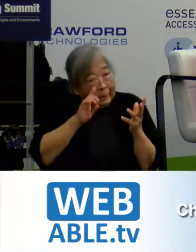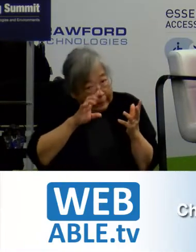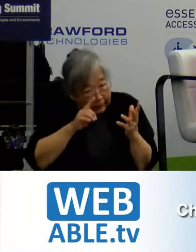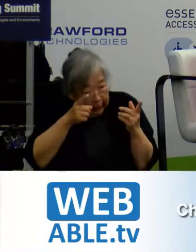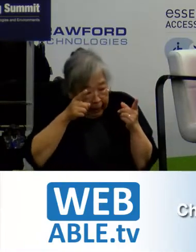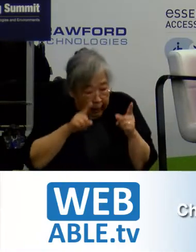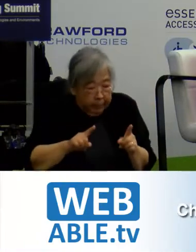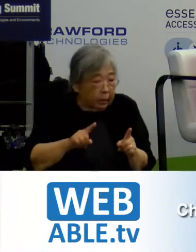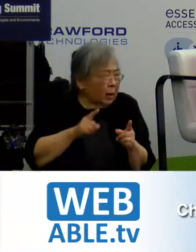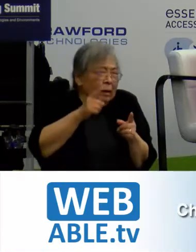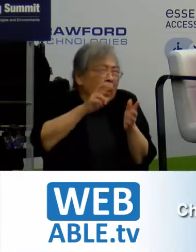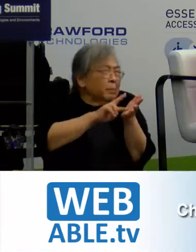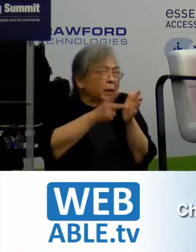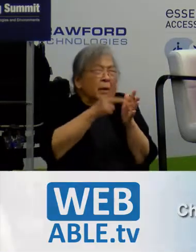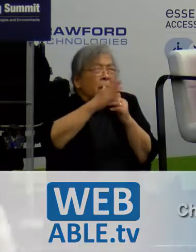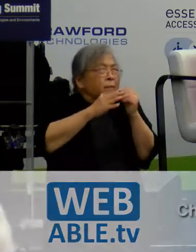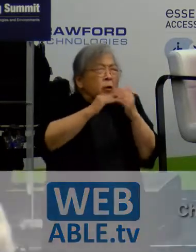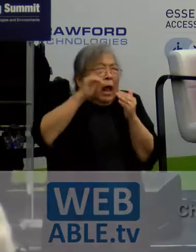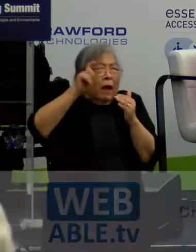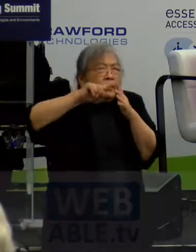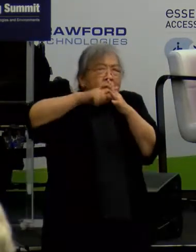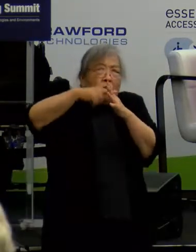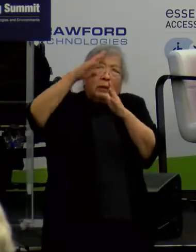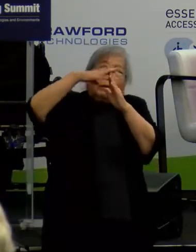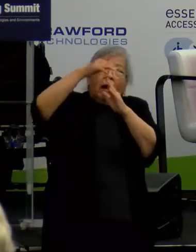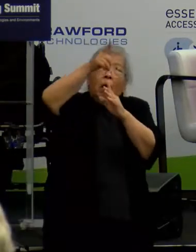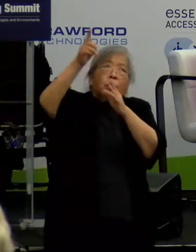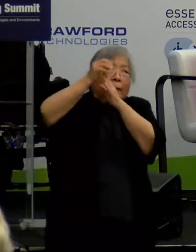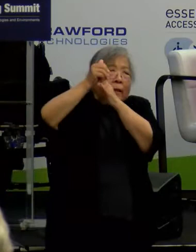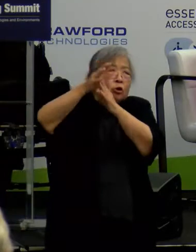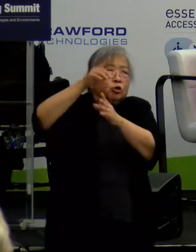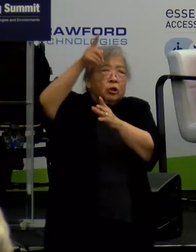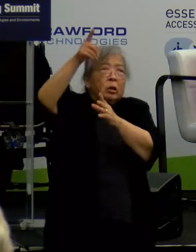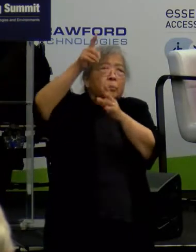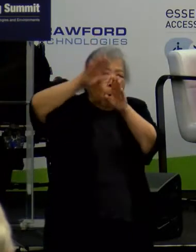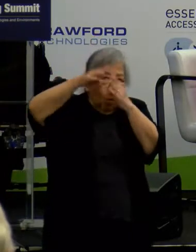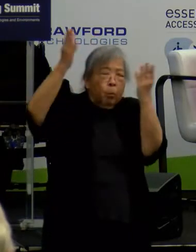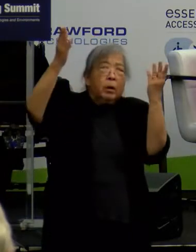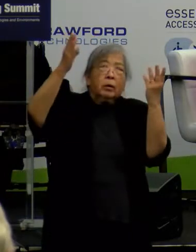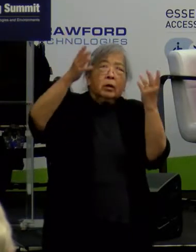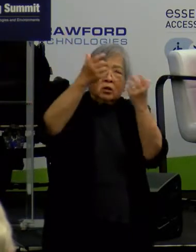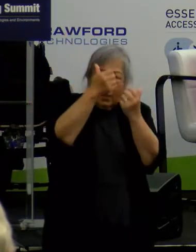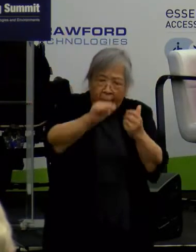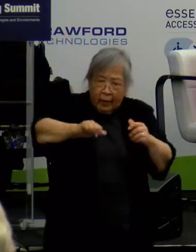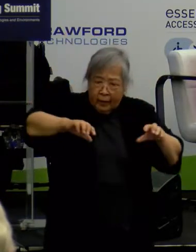or what they do, has to start with the leadership so that any activity or any technology that